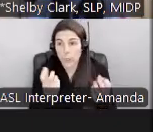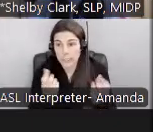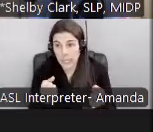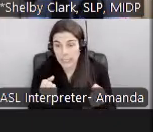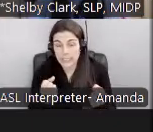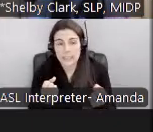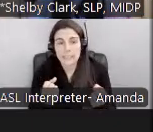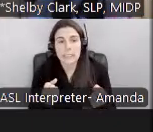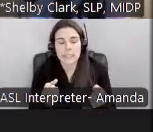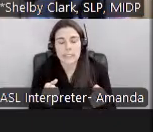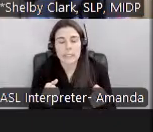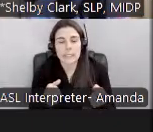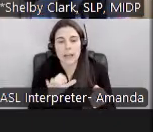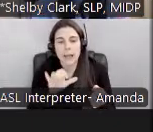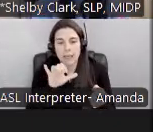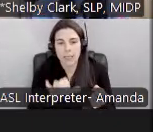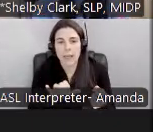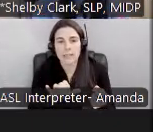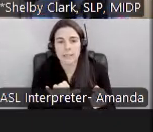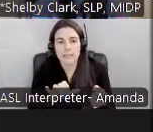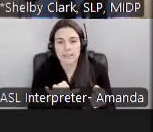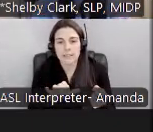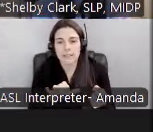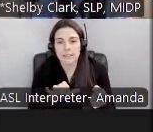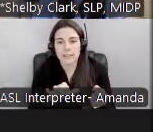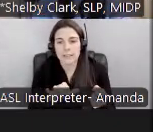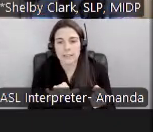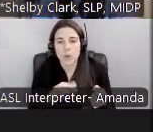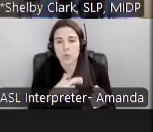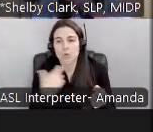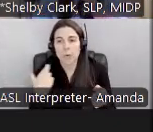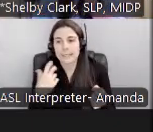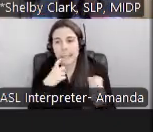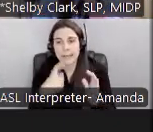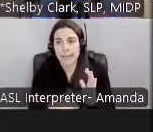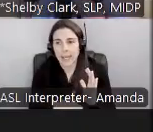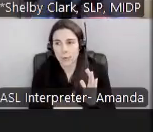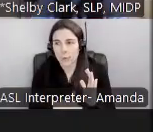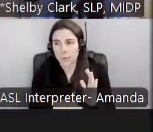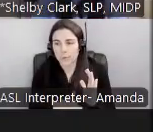significant risk indicator, indicator, excuse me,